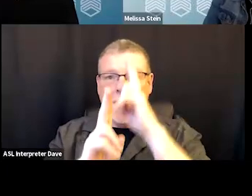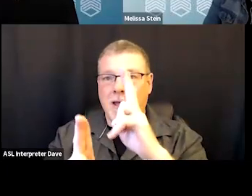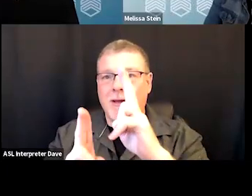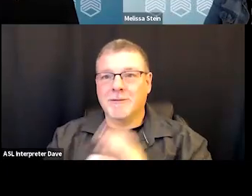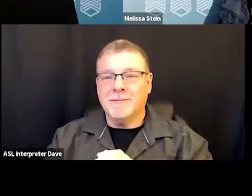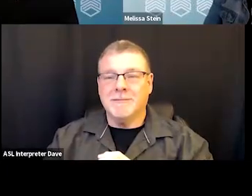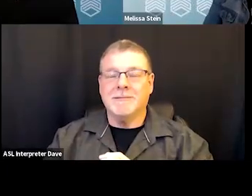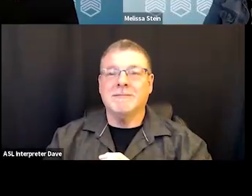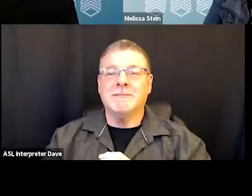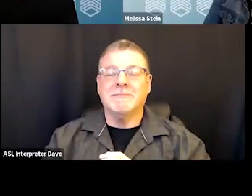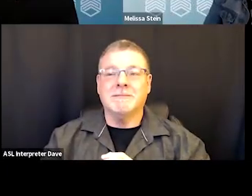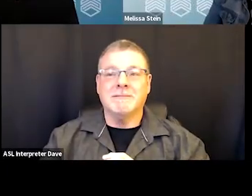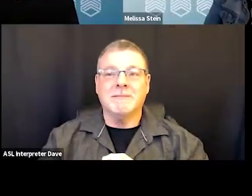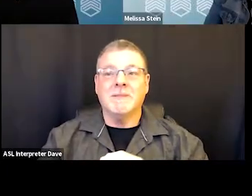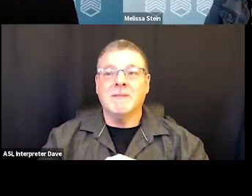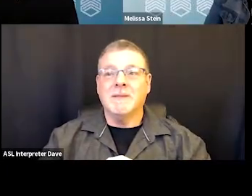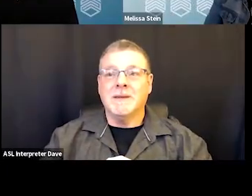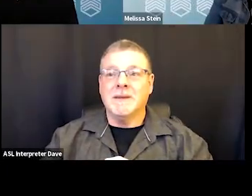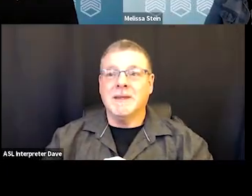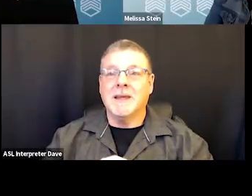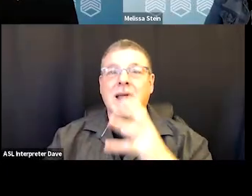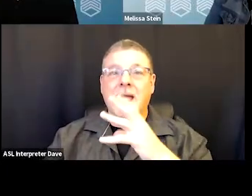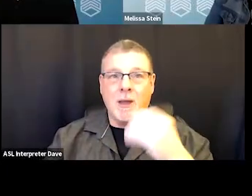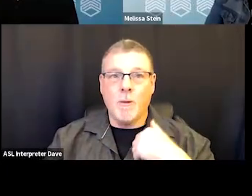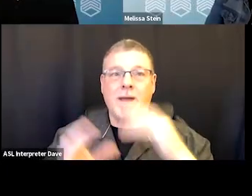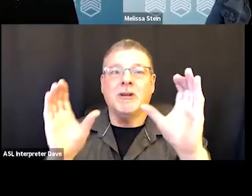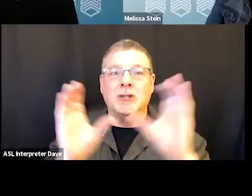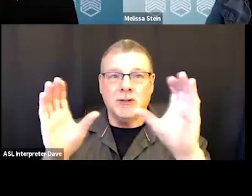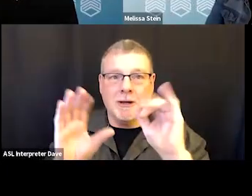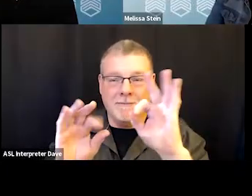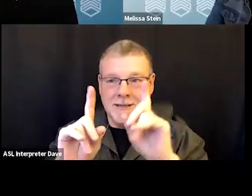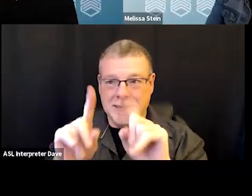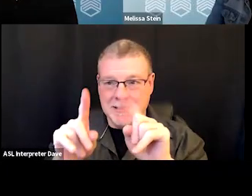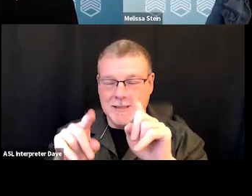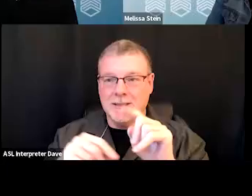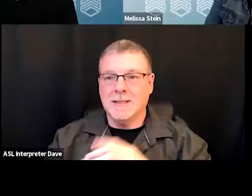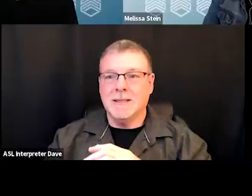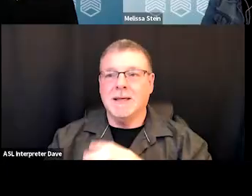And we do have a certificate of attendance that will be dropped in the chat.